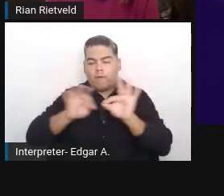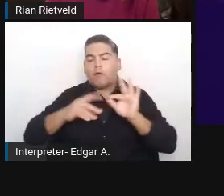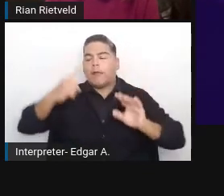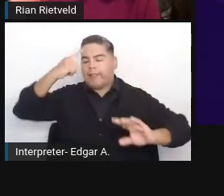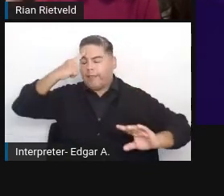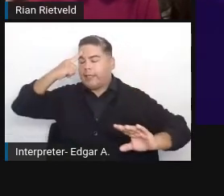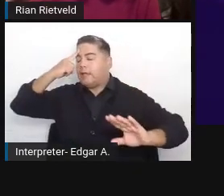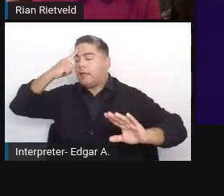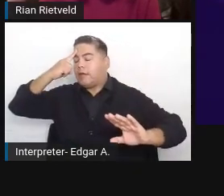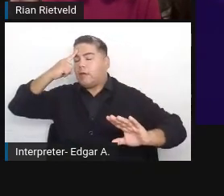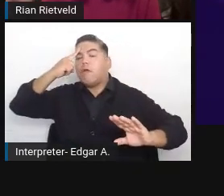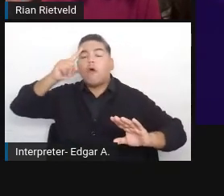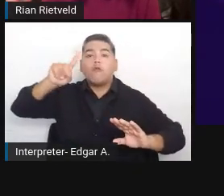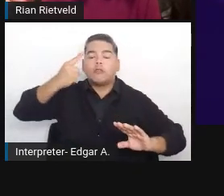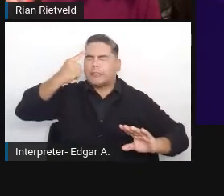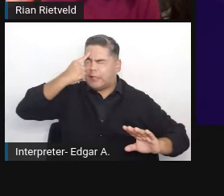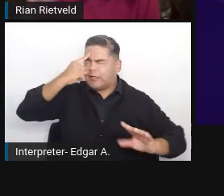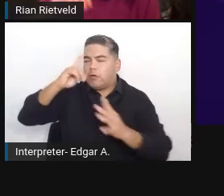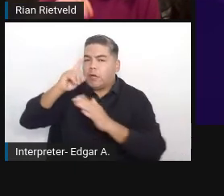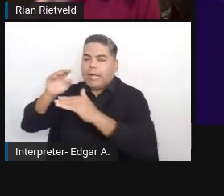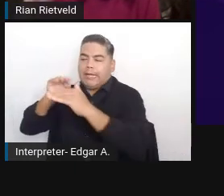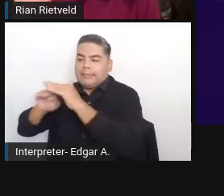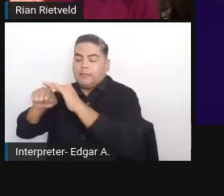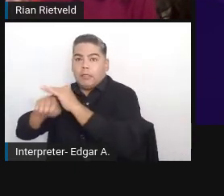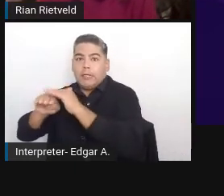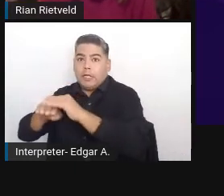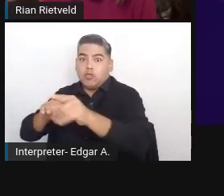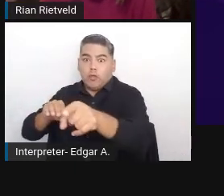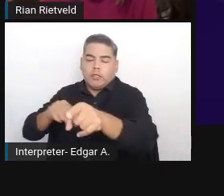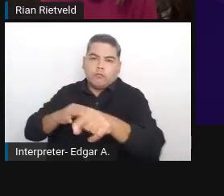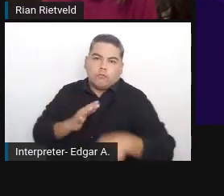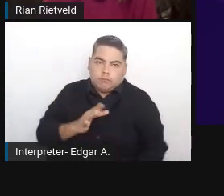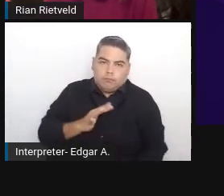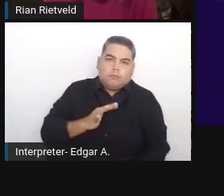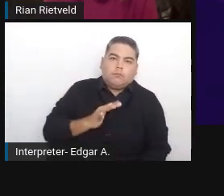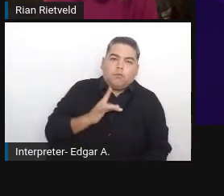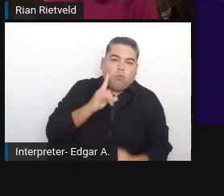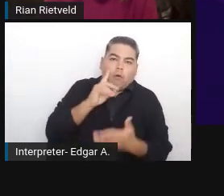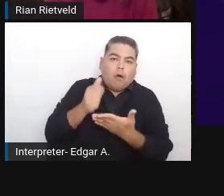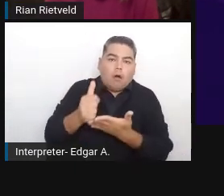This is a super useful page if you create a form with Gravity Forms.